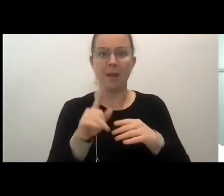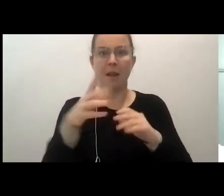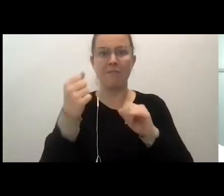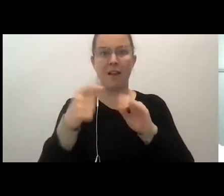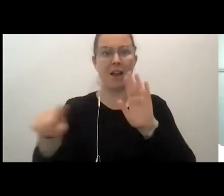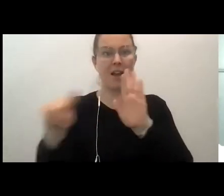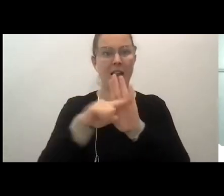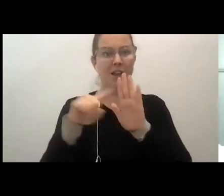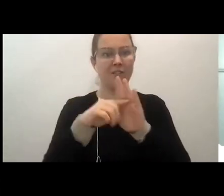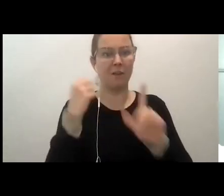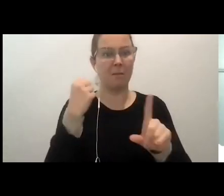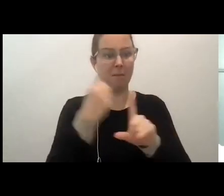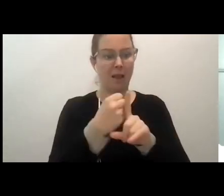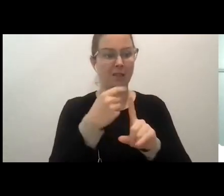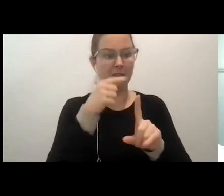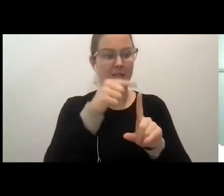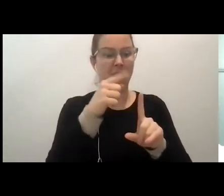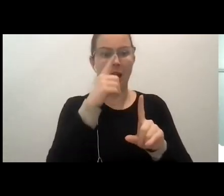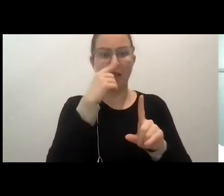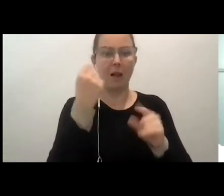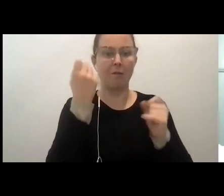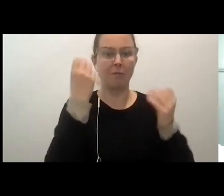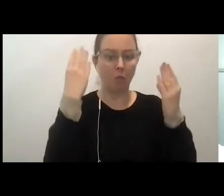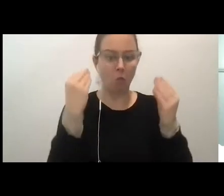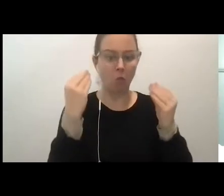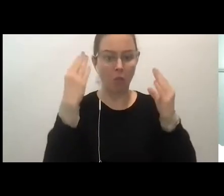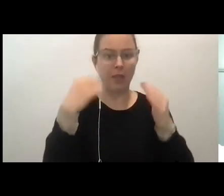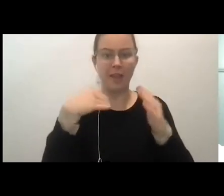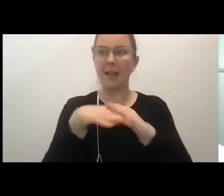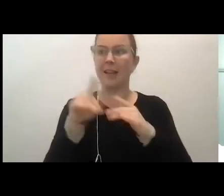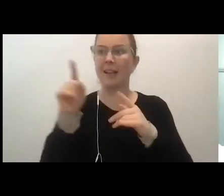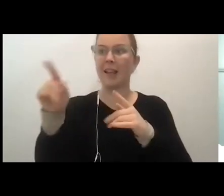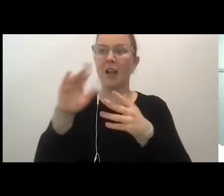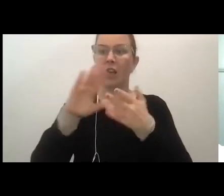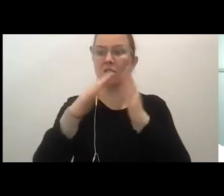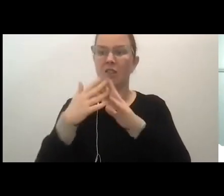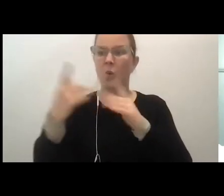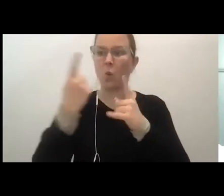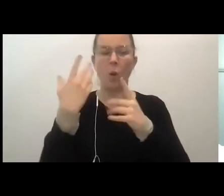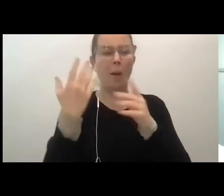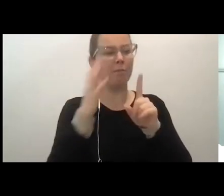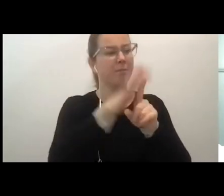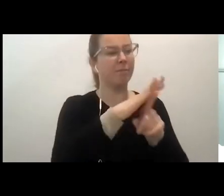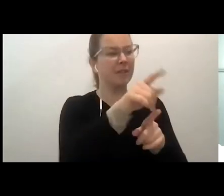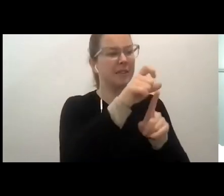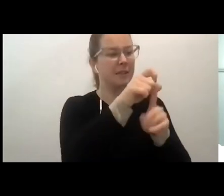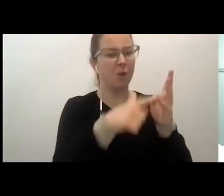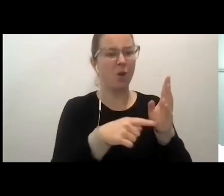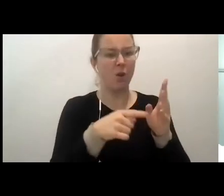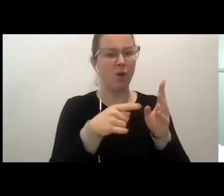with a hearing condition can have in a disabling society extend far from just like physical issues.